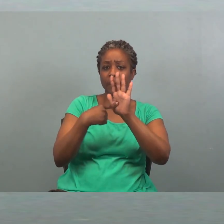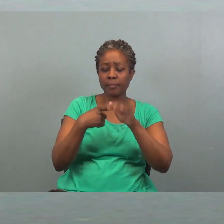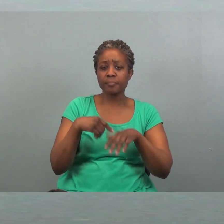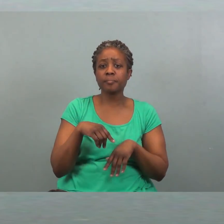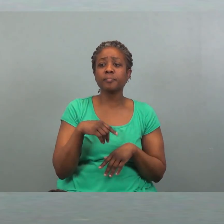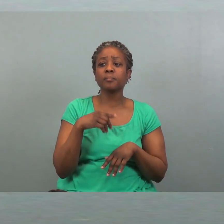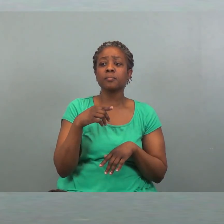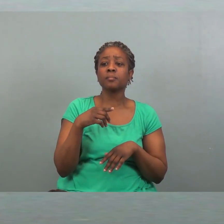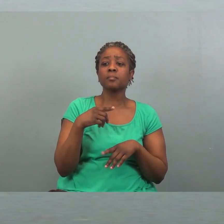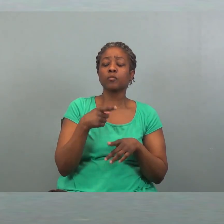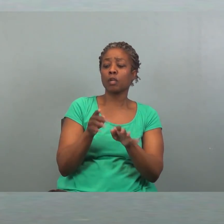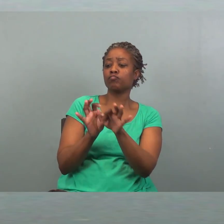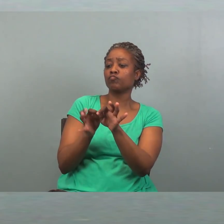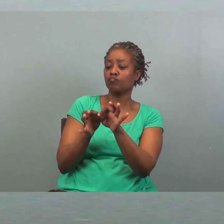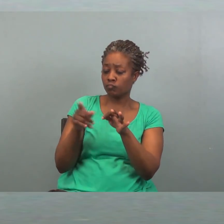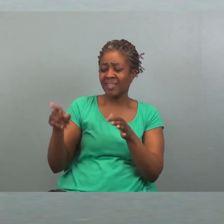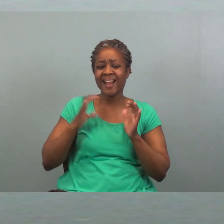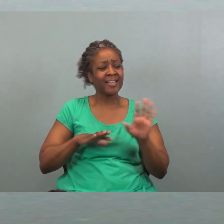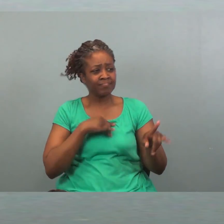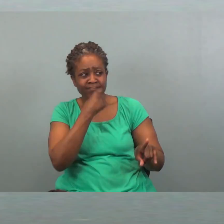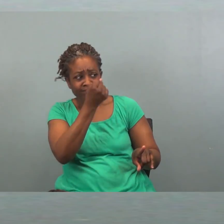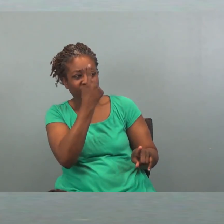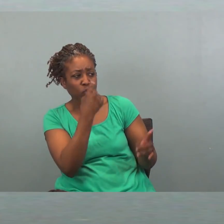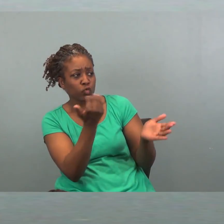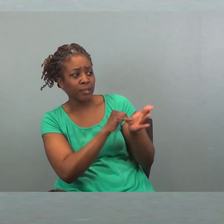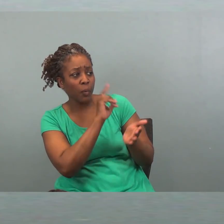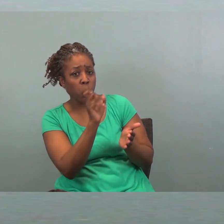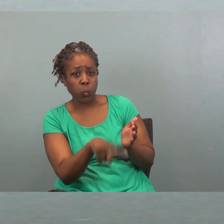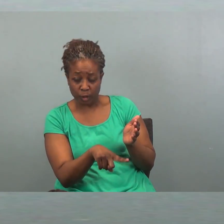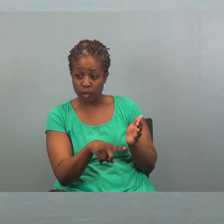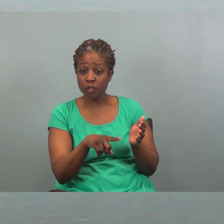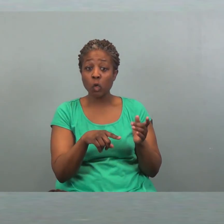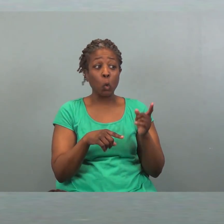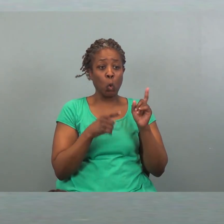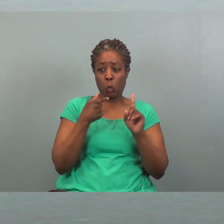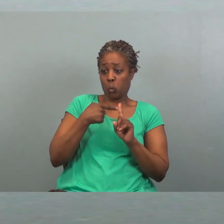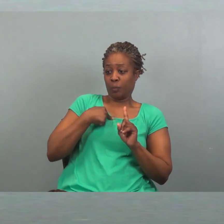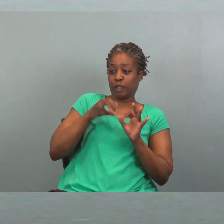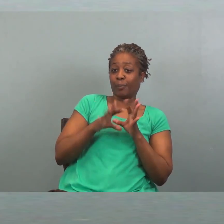Let me share an example with you: if the client asks you to repeat a question because they didn't comprehend it,